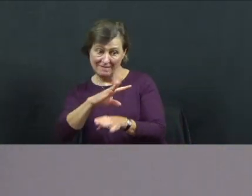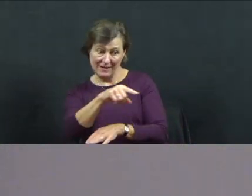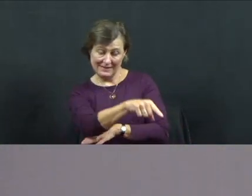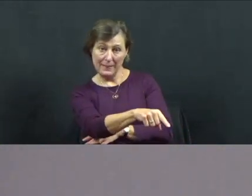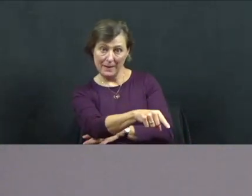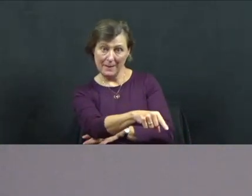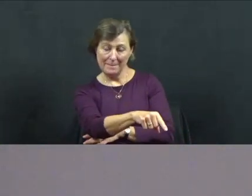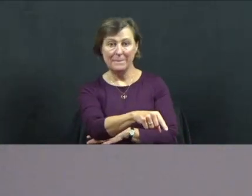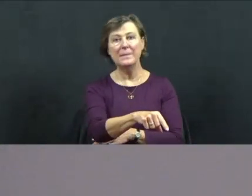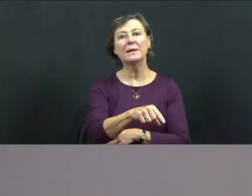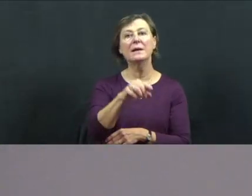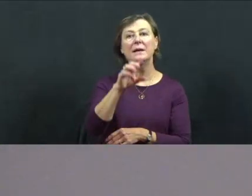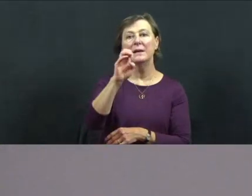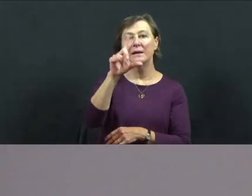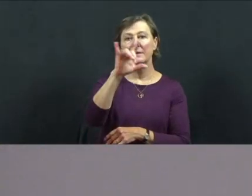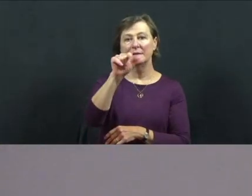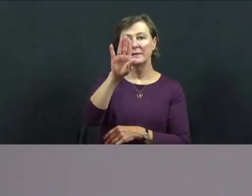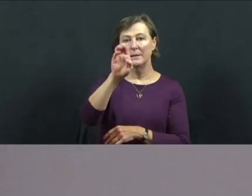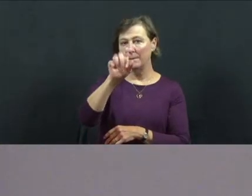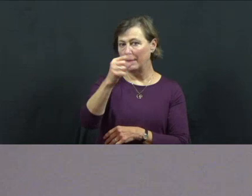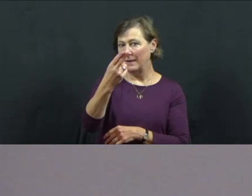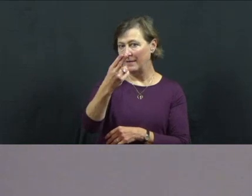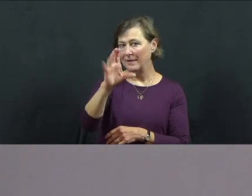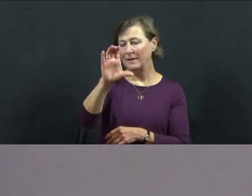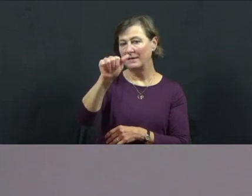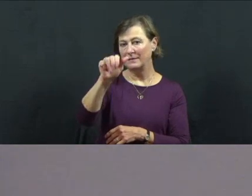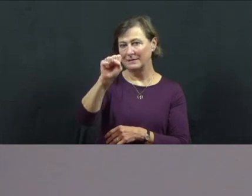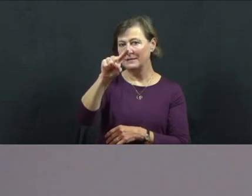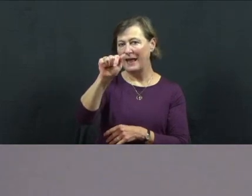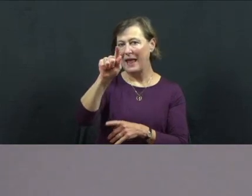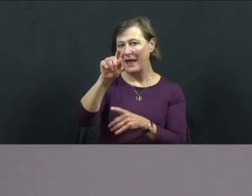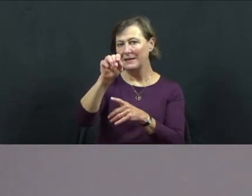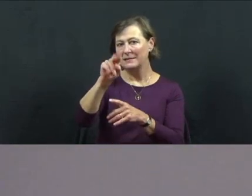Elizabeth Katie Stanton delivered this Declaration of Sentiments